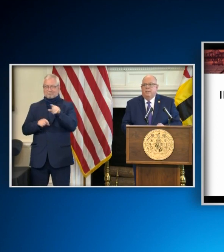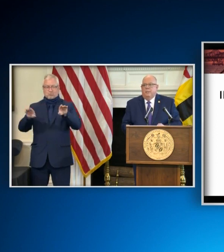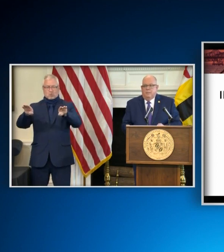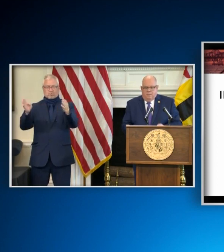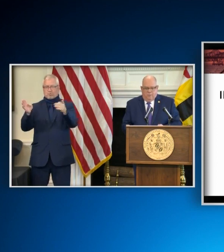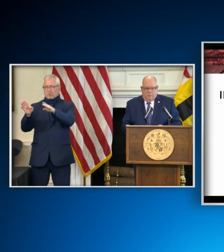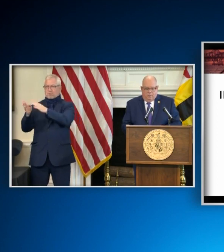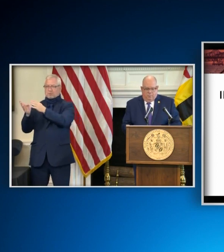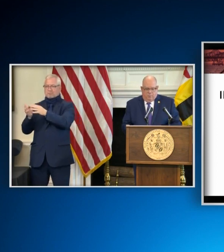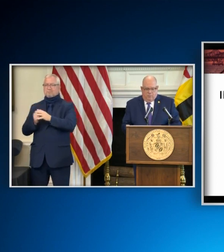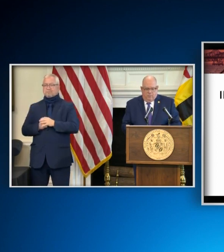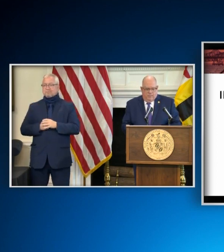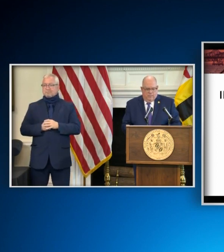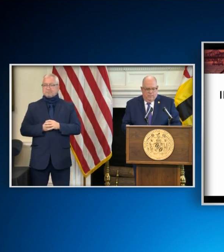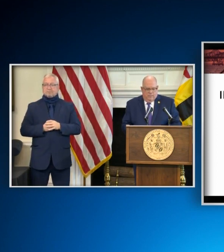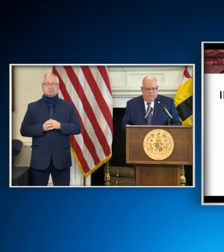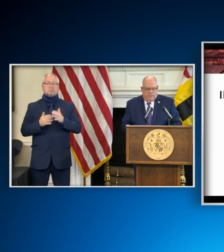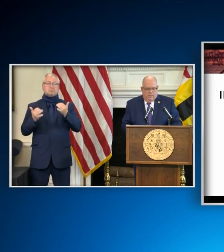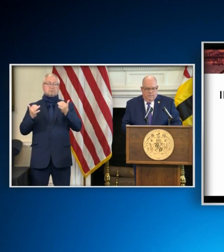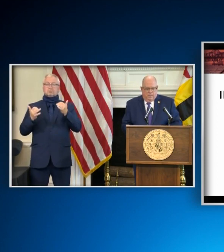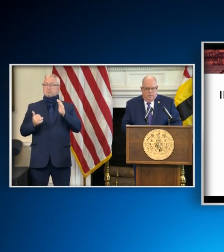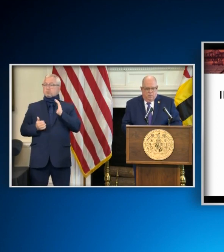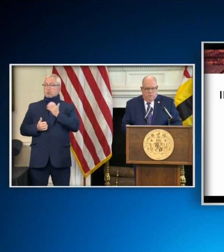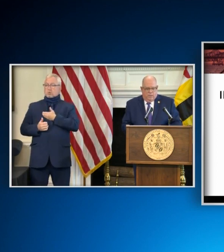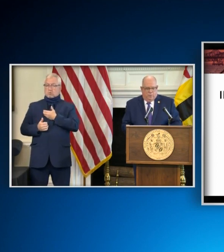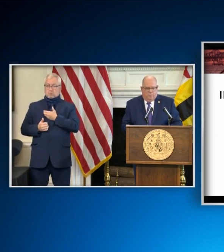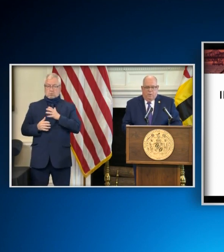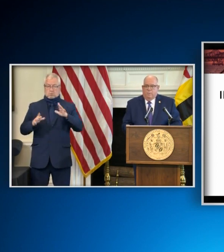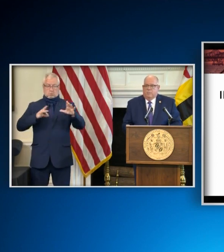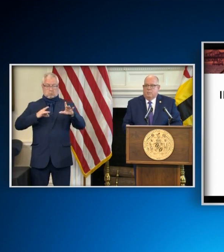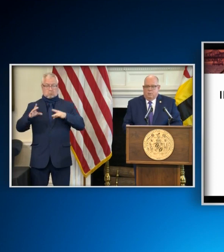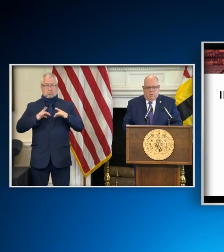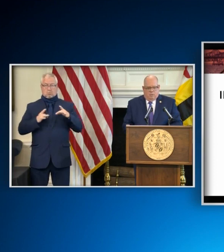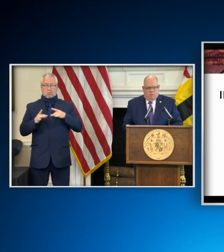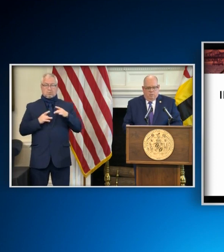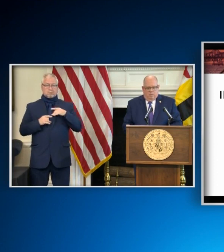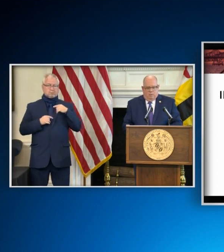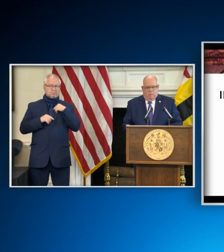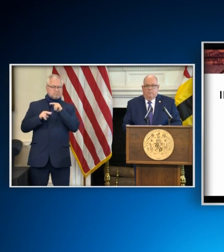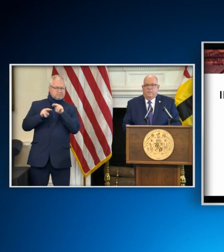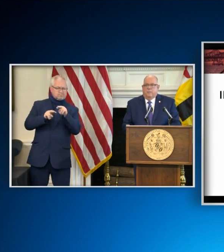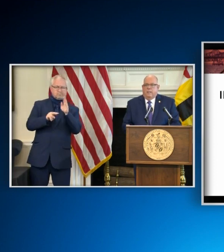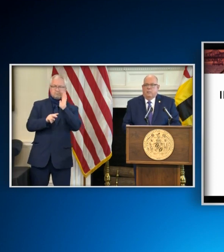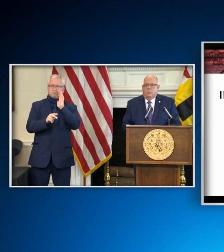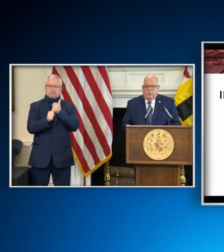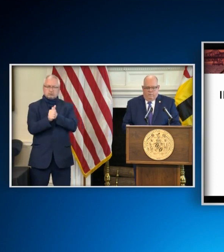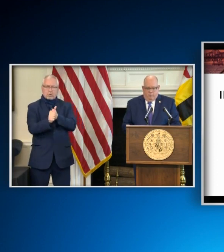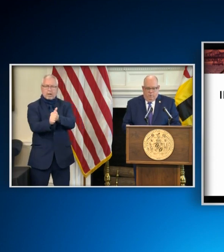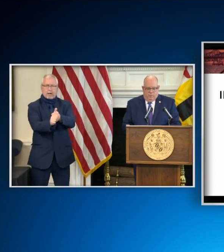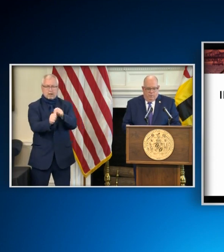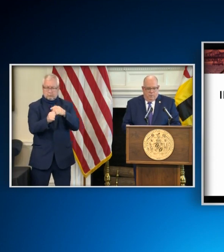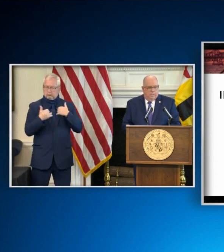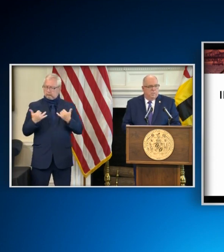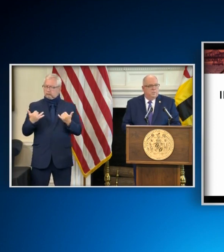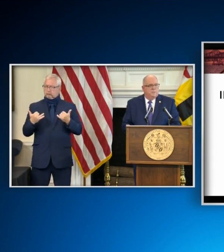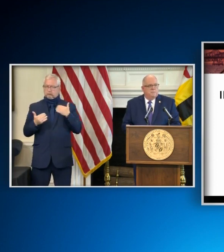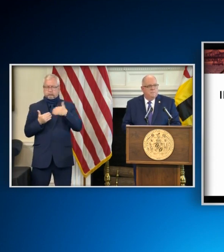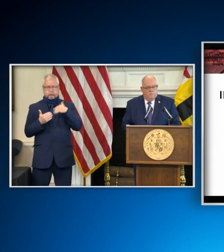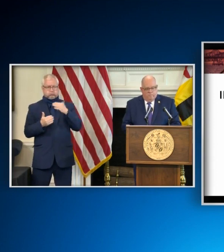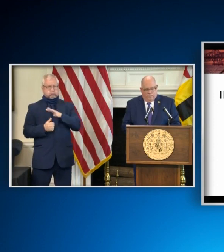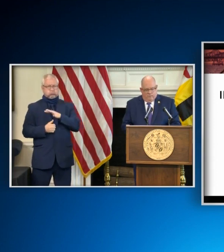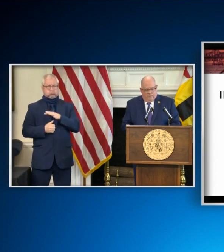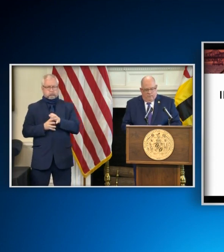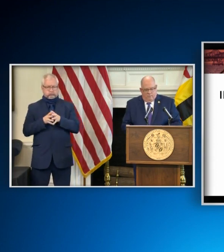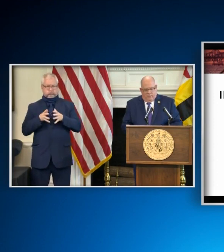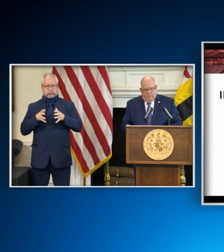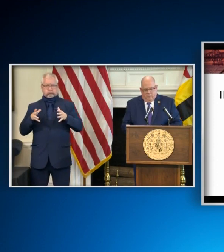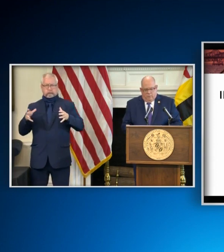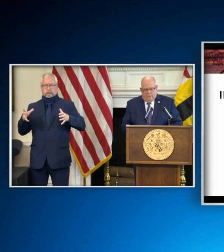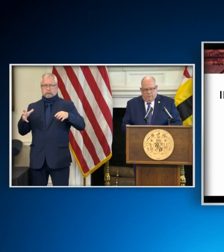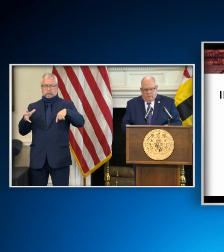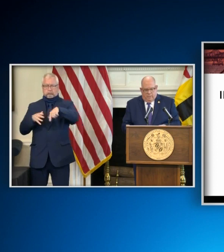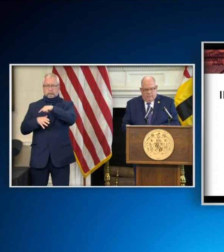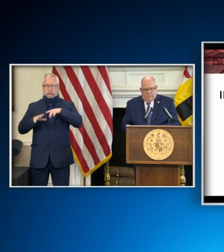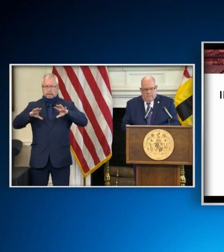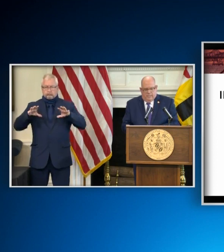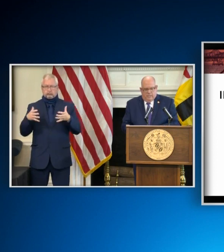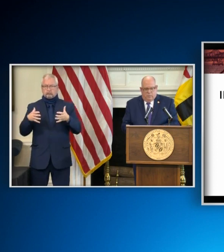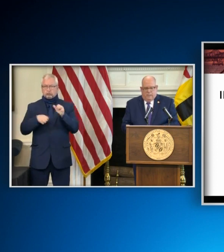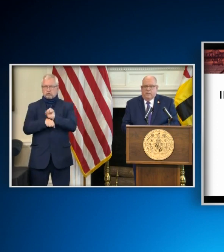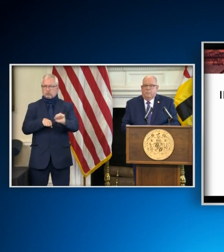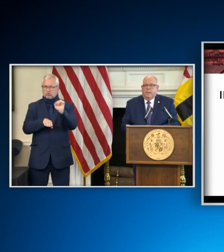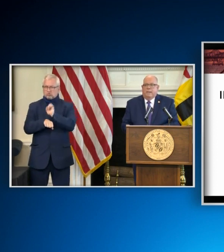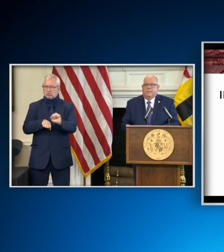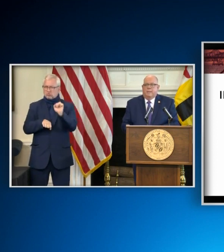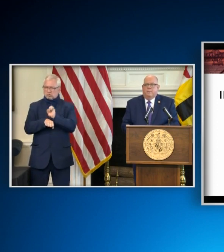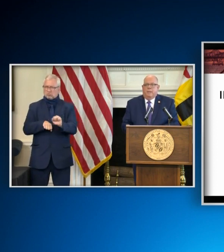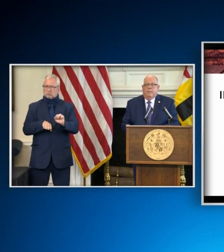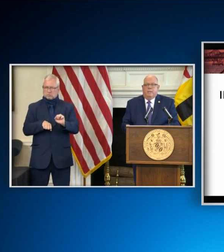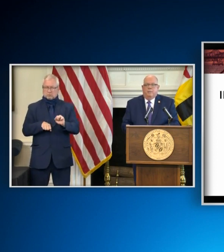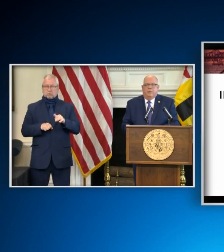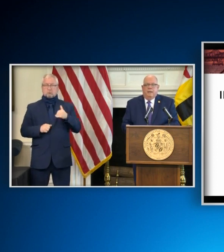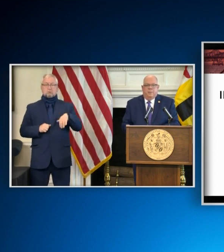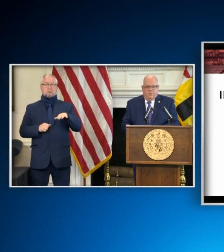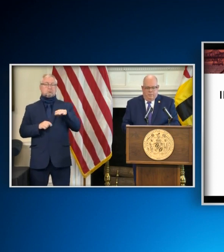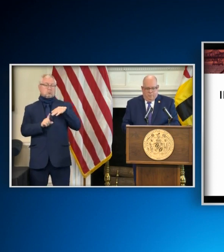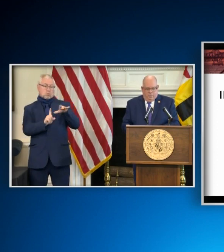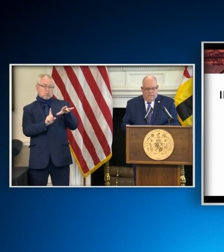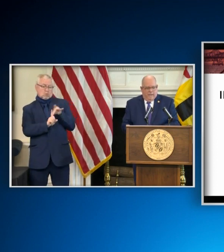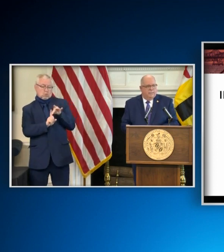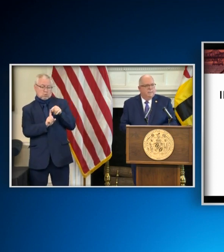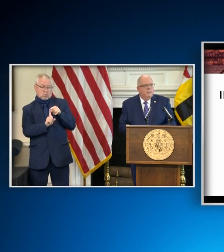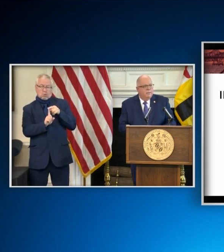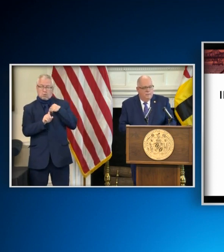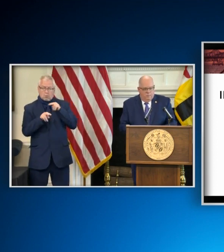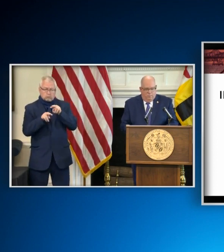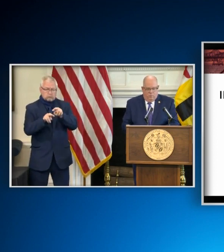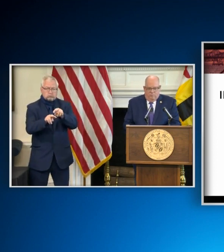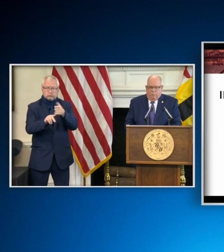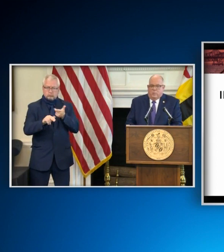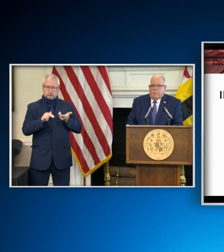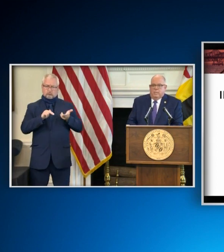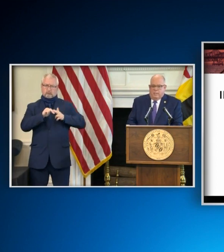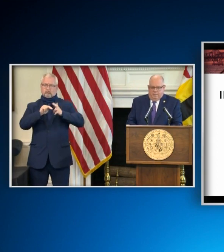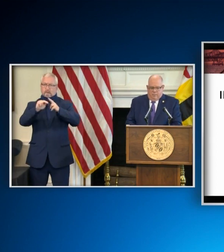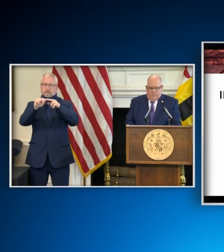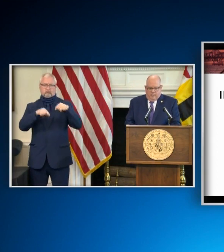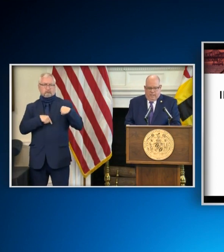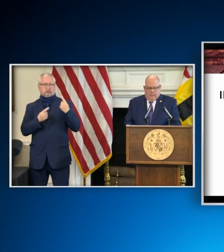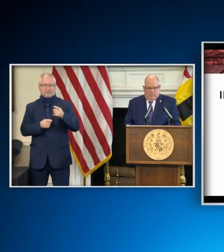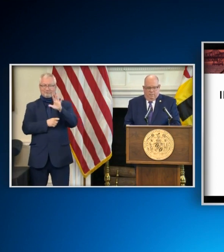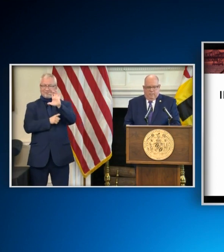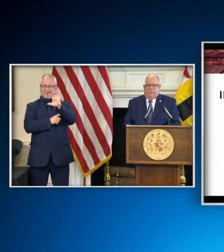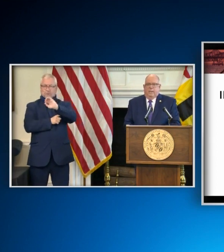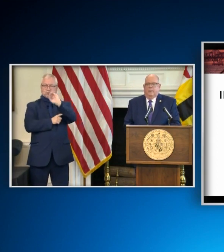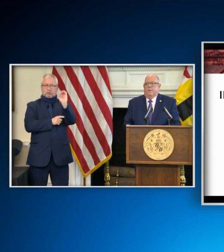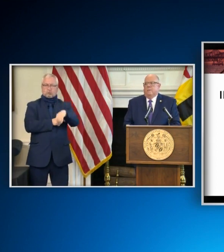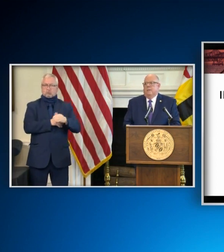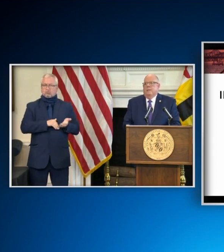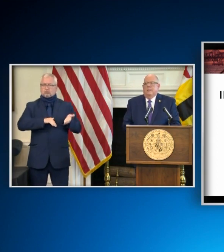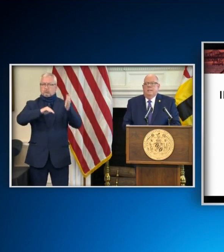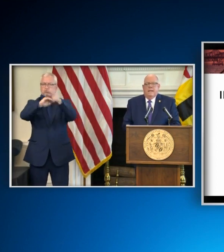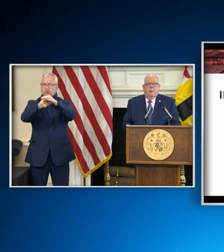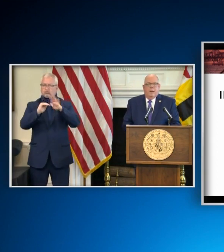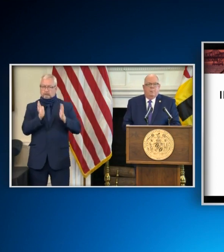ADDITIONALLY, MARYLAND’S CONTACT PERSON OPERATION IS NOW FULLY OPERATIONAL TO SUPPORT LOCAL HEALTH DEPARTMENTS ACROSS ALL OF THE STATES 24 JURISDICTIONS WE HAVE INCREASED OUR STATE CONTACT